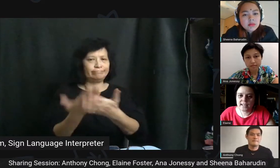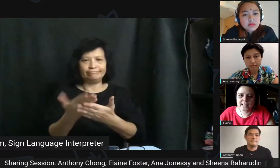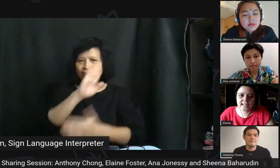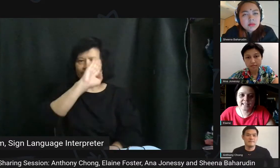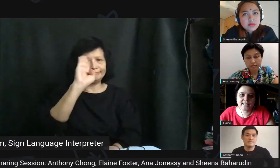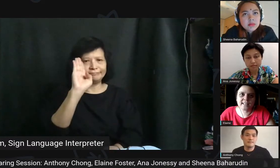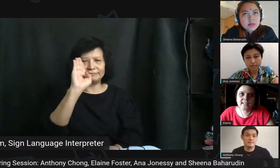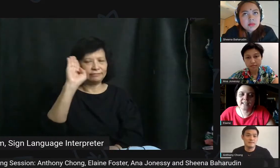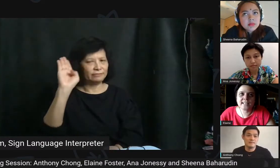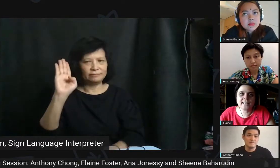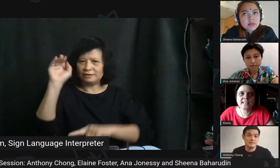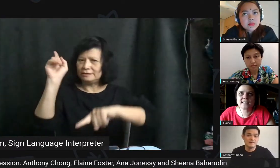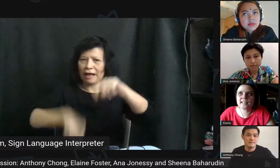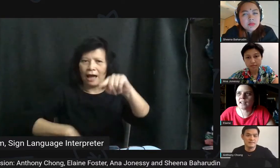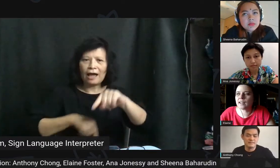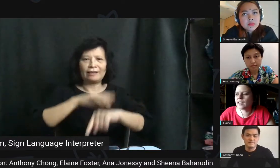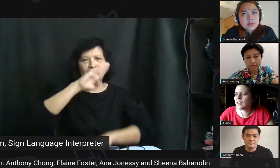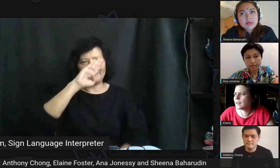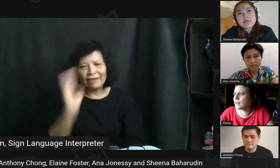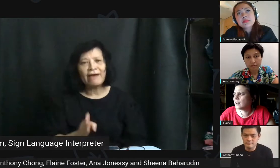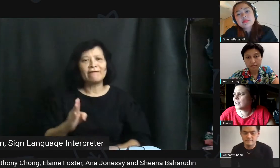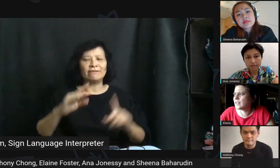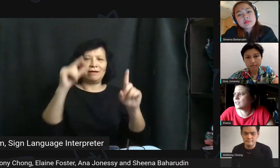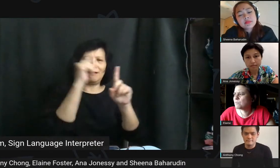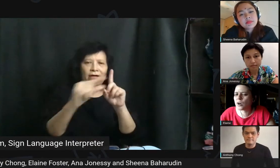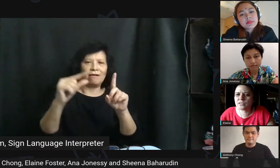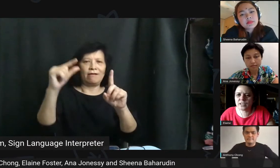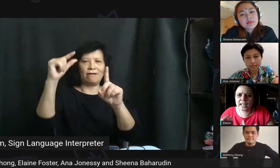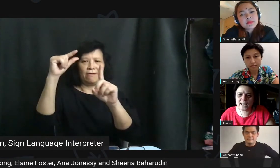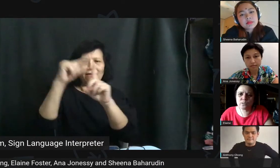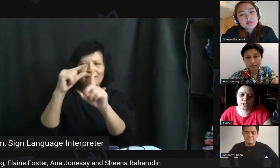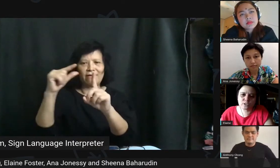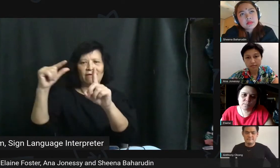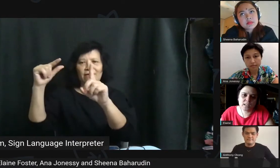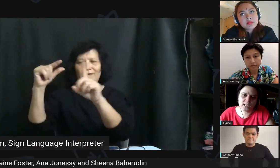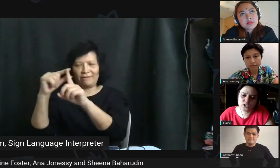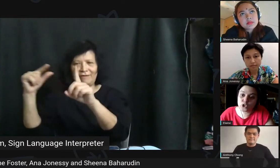It is part of the language to be